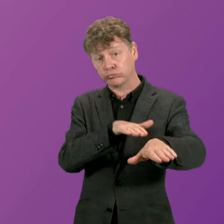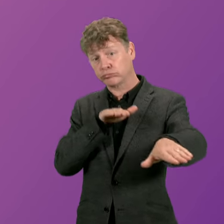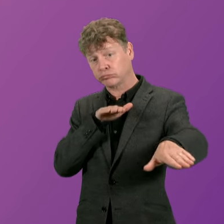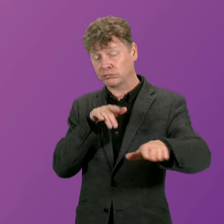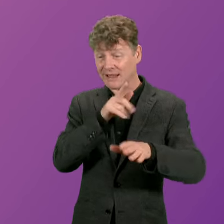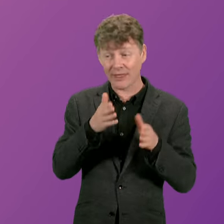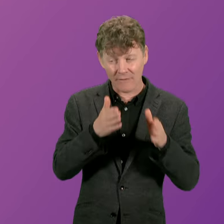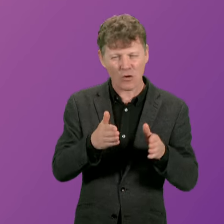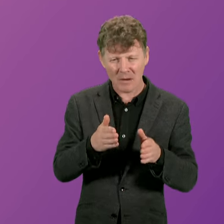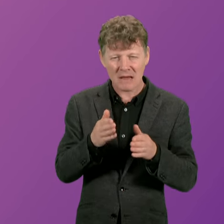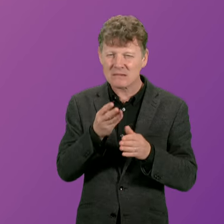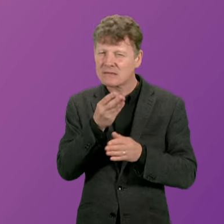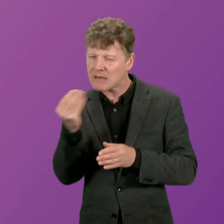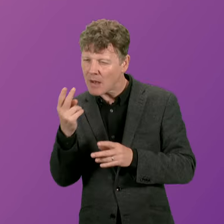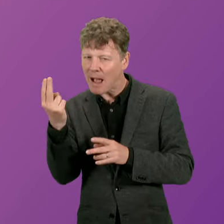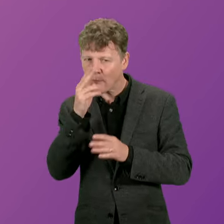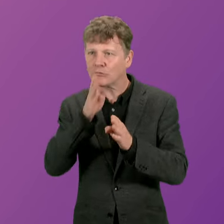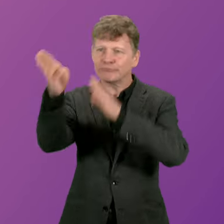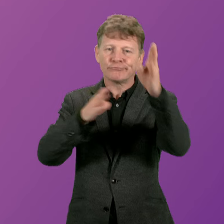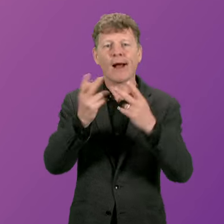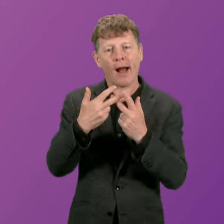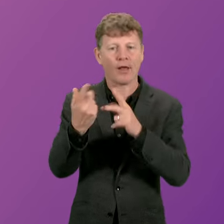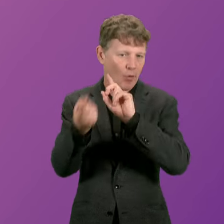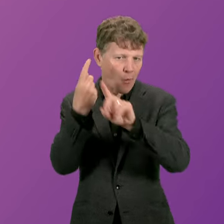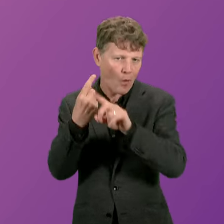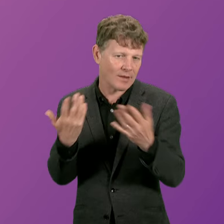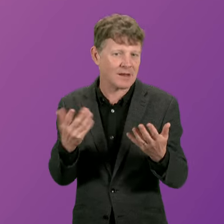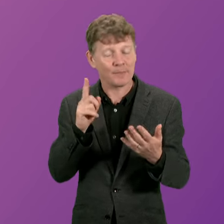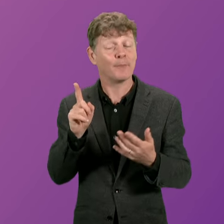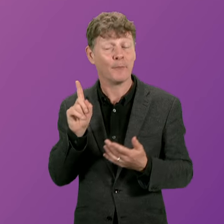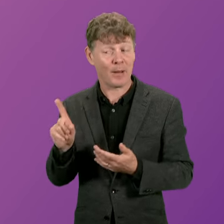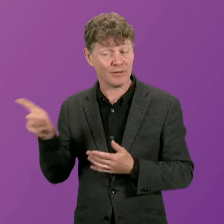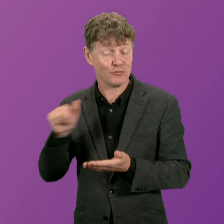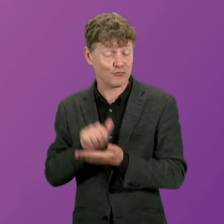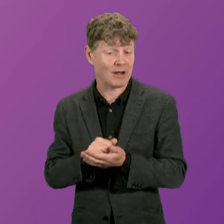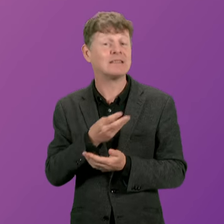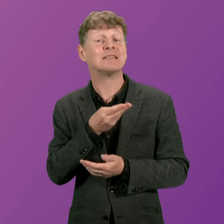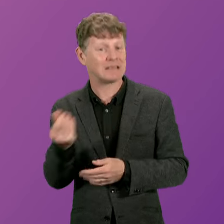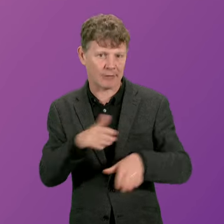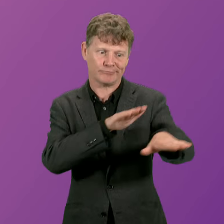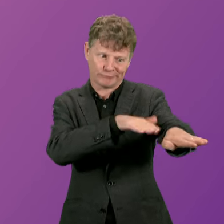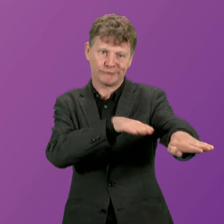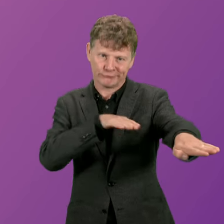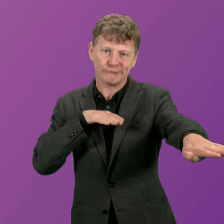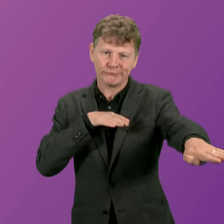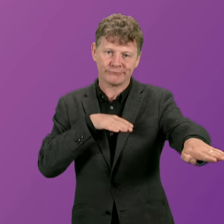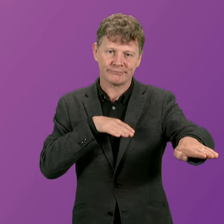number were out on other calls—but a number were stacked at Aberdeen Royal infirmary. That is an